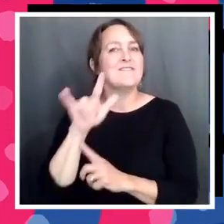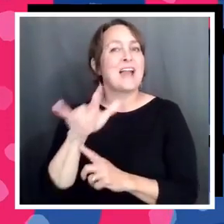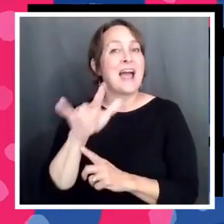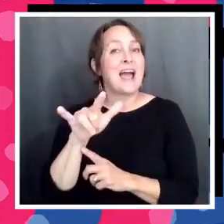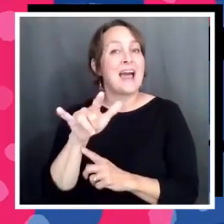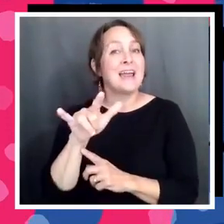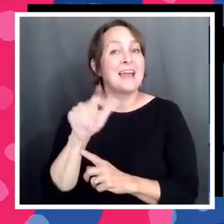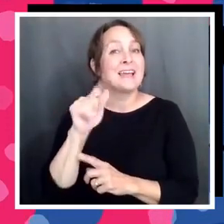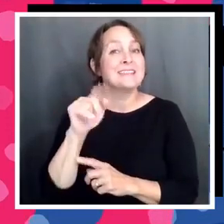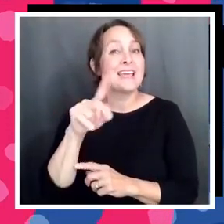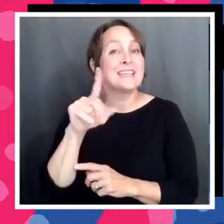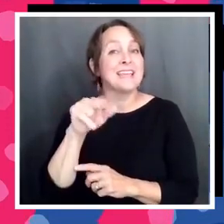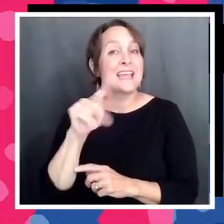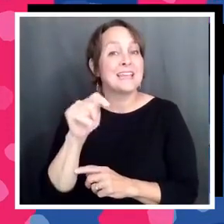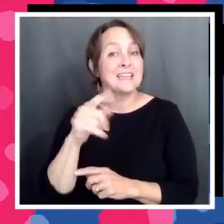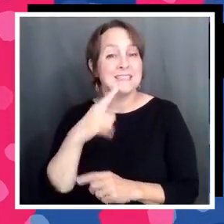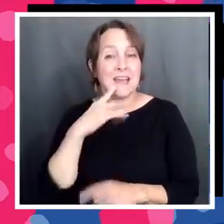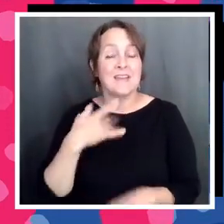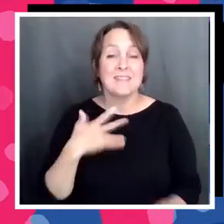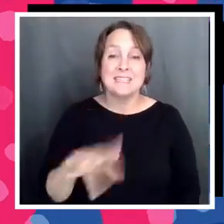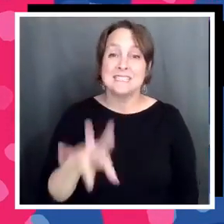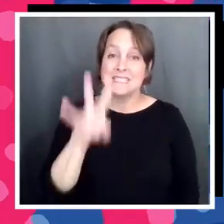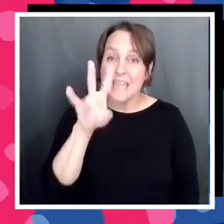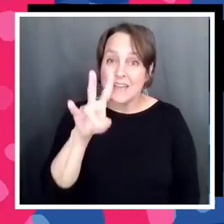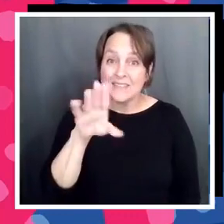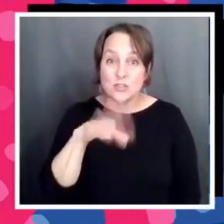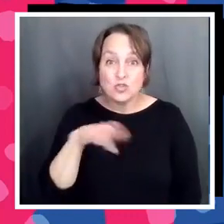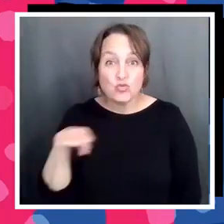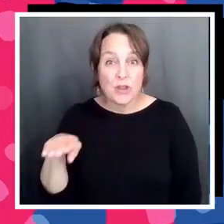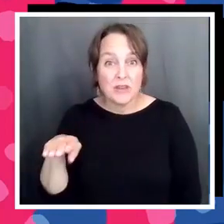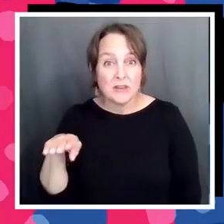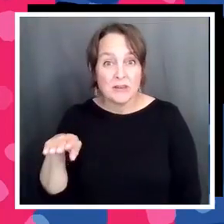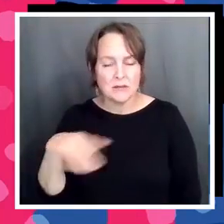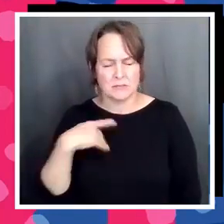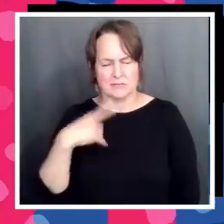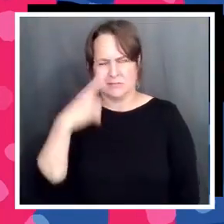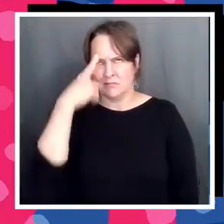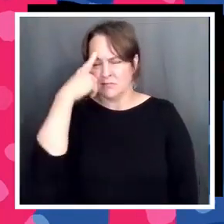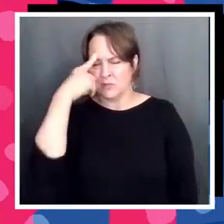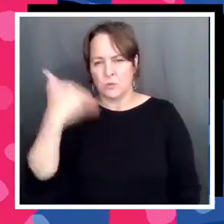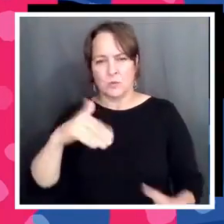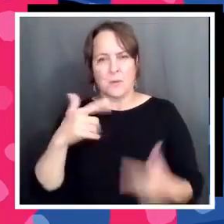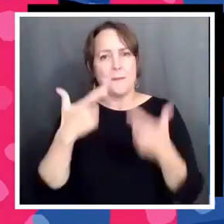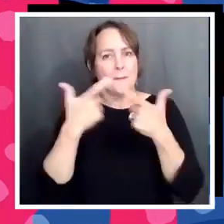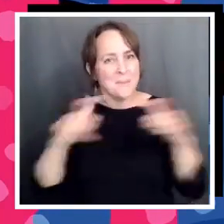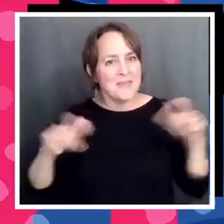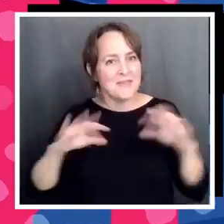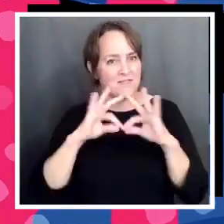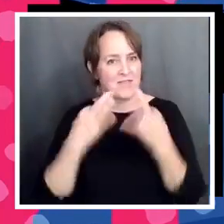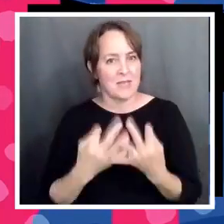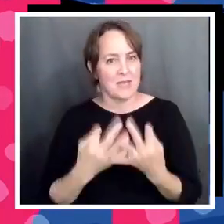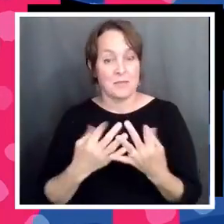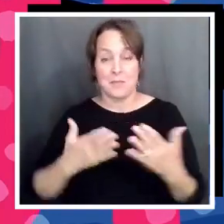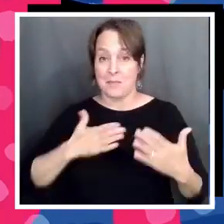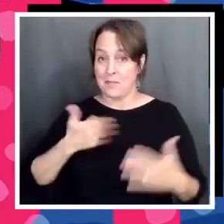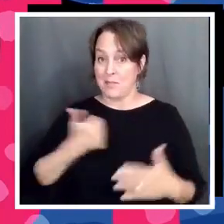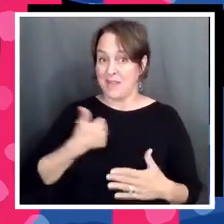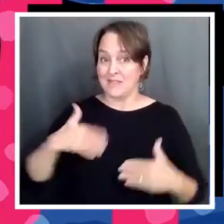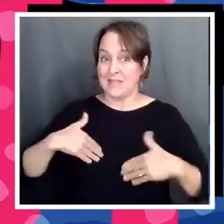I WANT TO GO BACK A LITTLE BIT